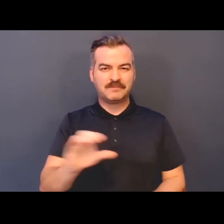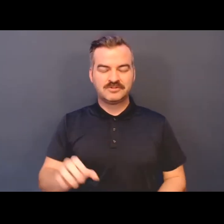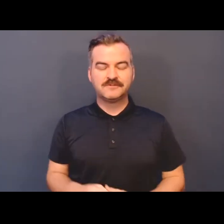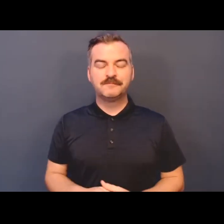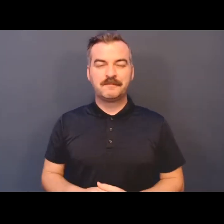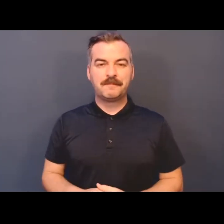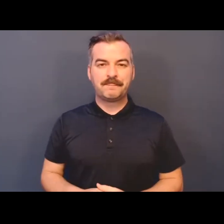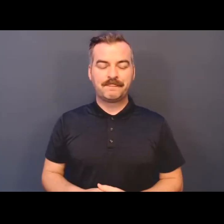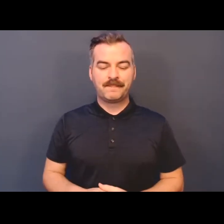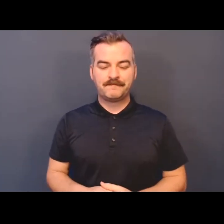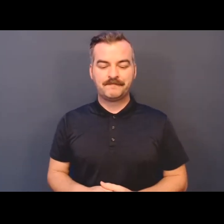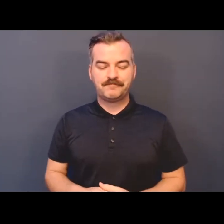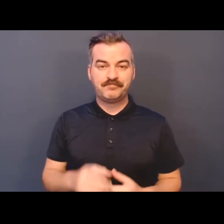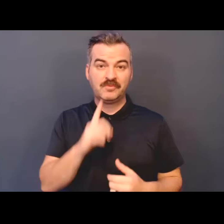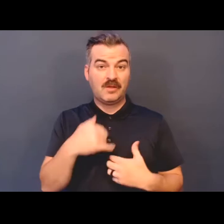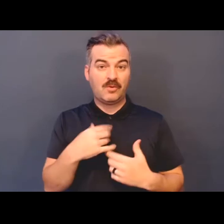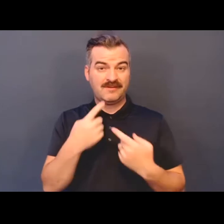two announcements I want to make for those listening.